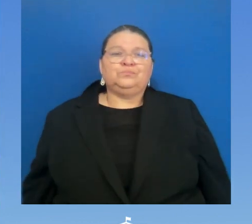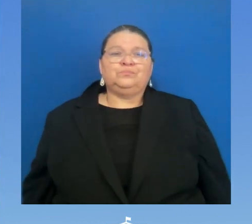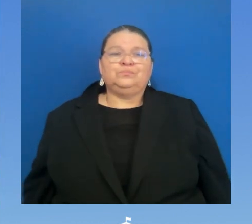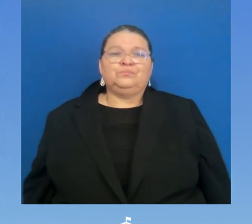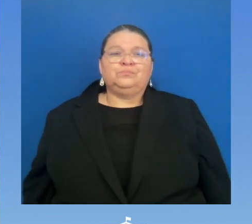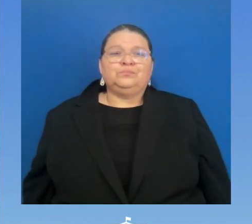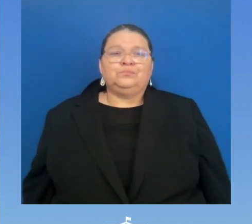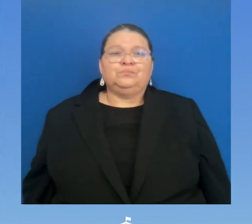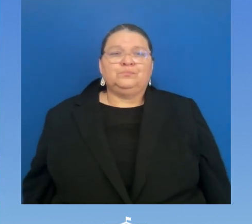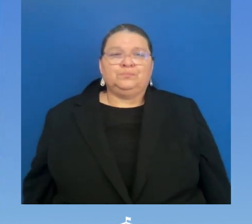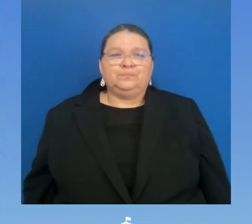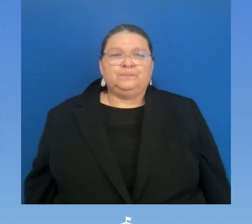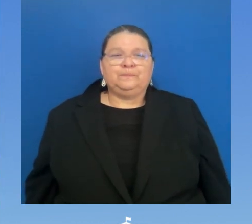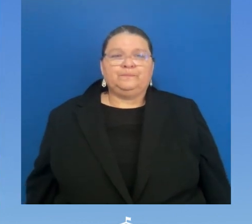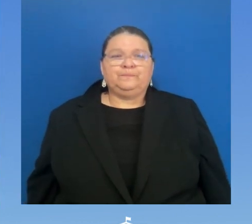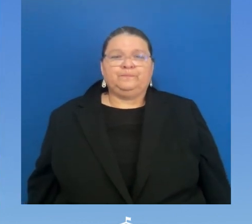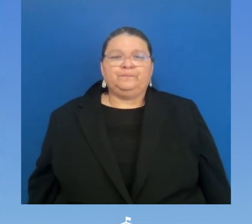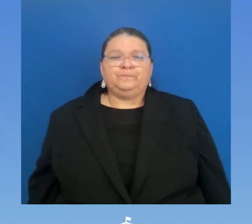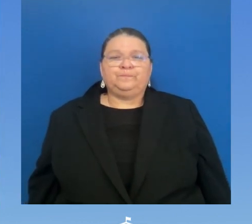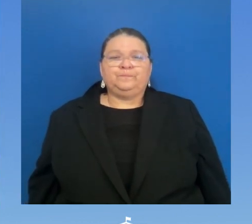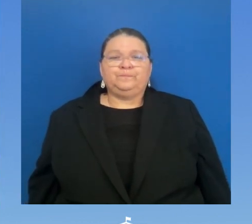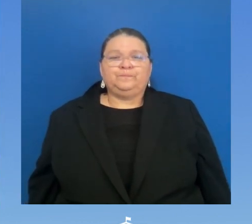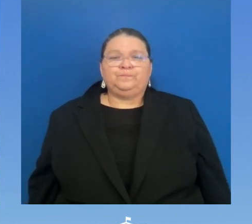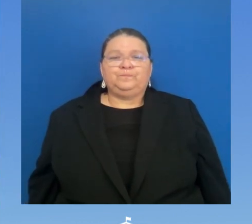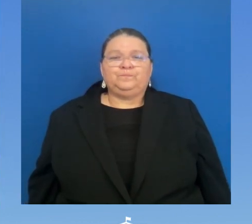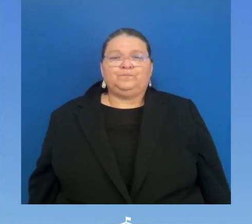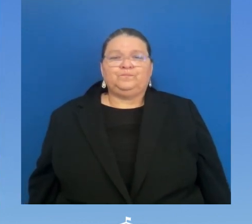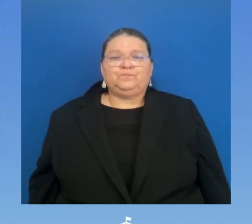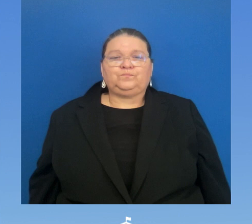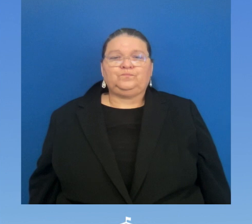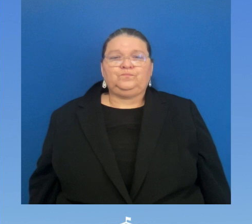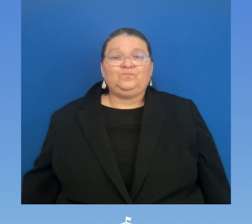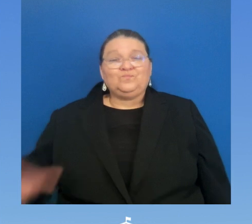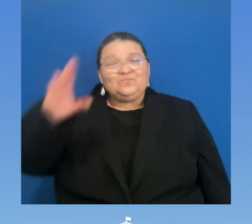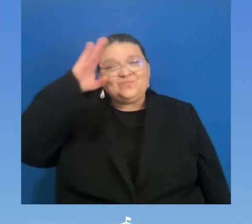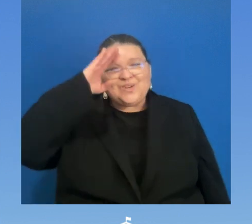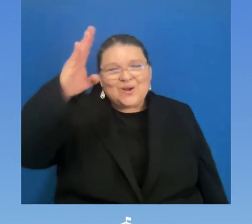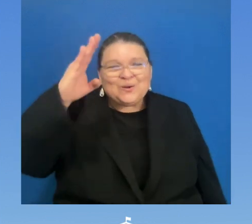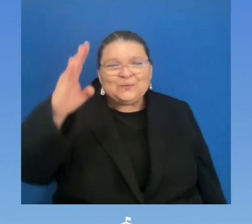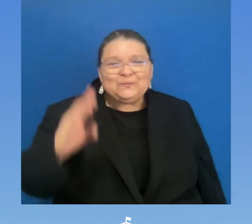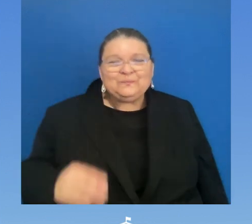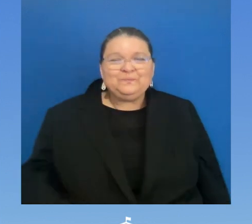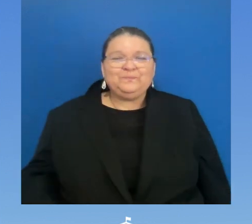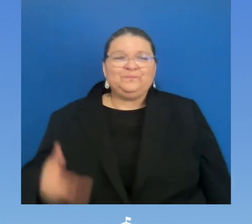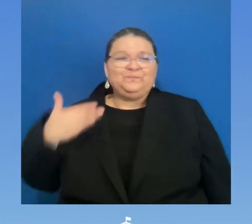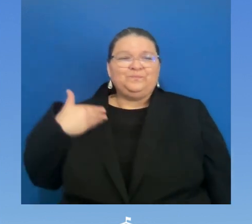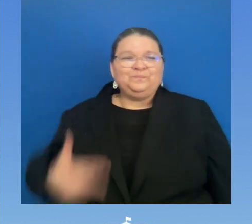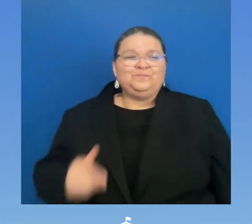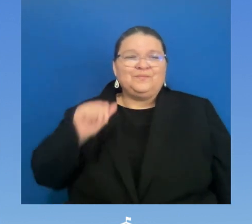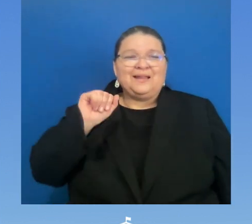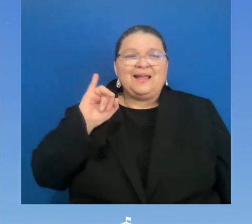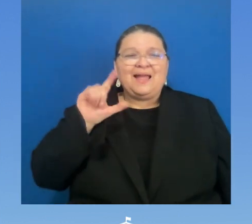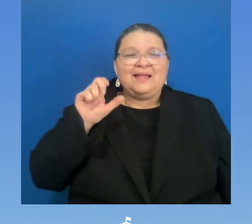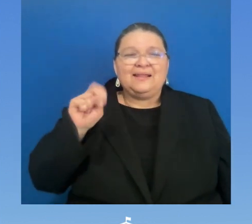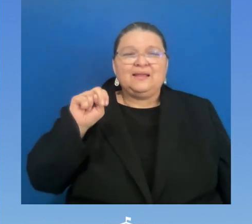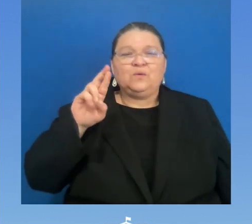Ms. Rizzo: Hello, my name is Aileen Rizzo, and I'm from Fresno, California. Like our amazing first lady, Jill Biden,